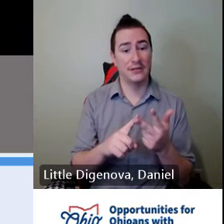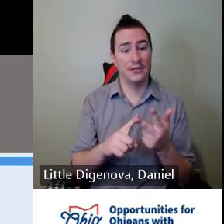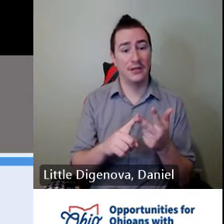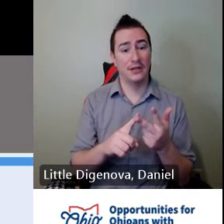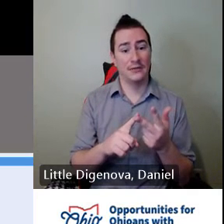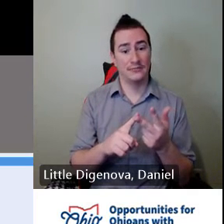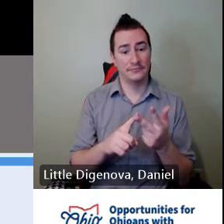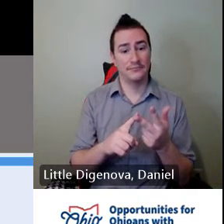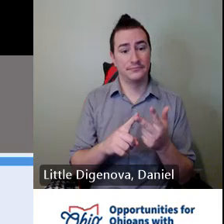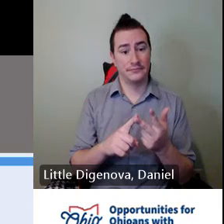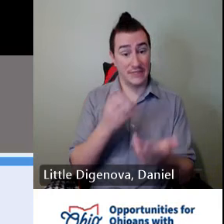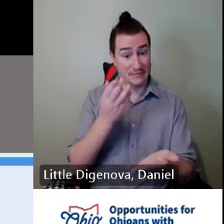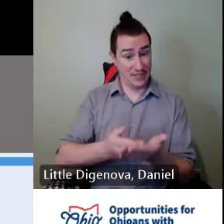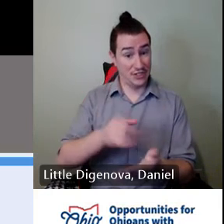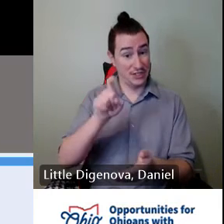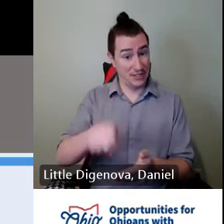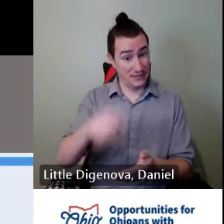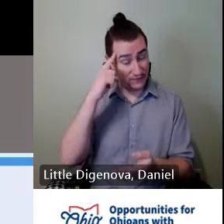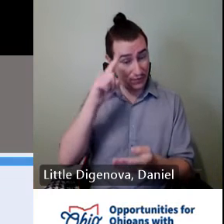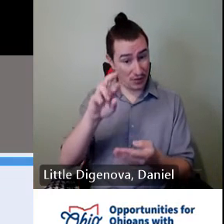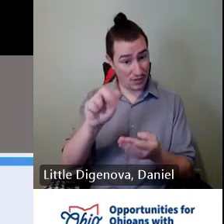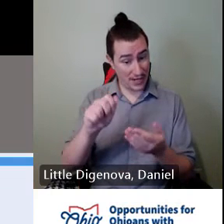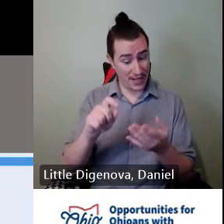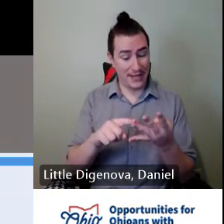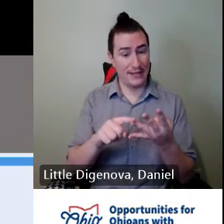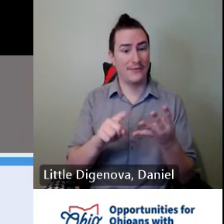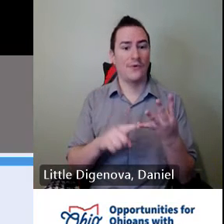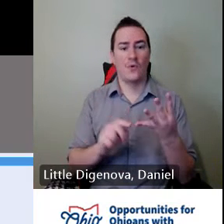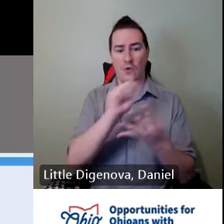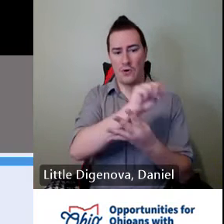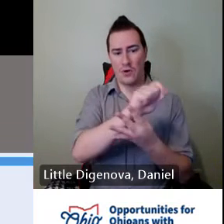Julie, what are the results? Julia: Well, Julia, they're still coming in.